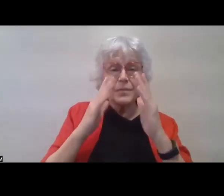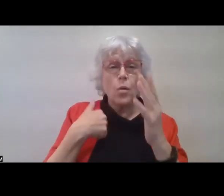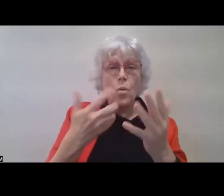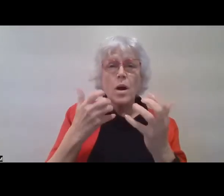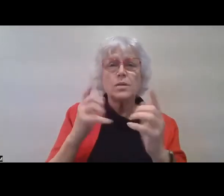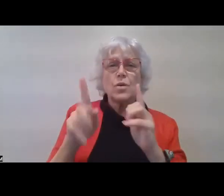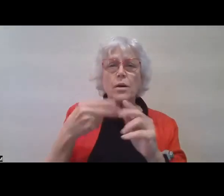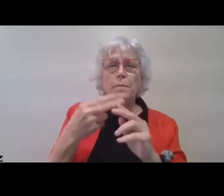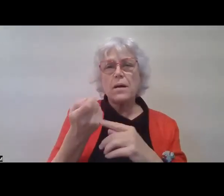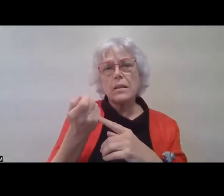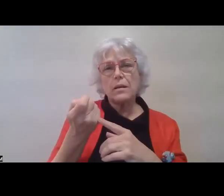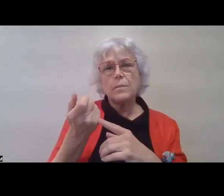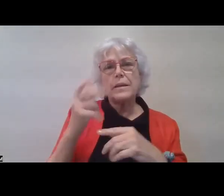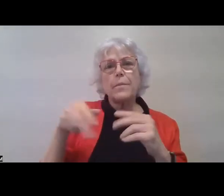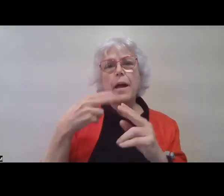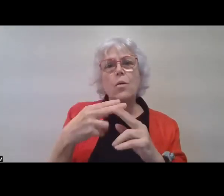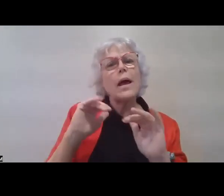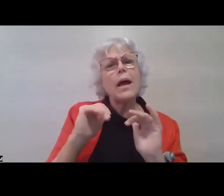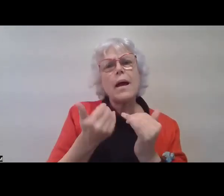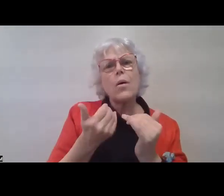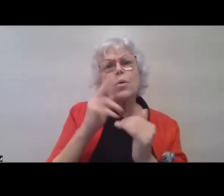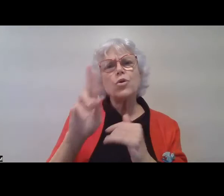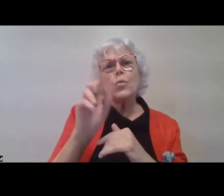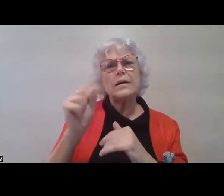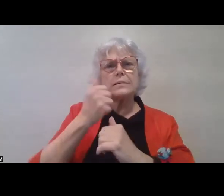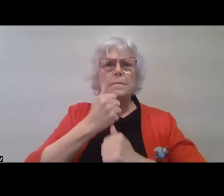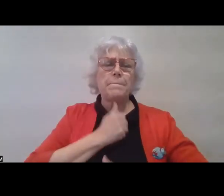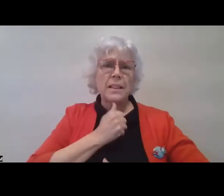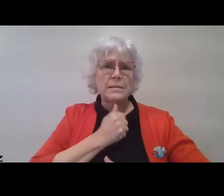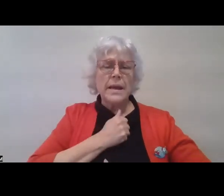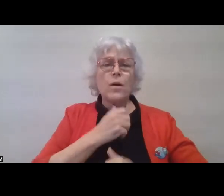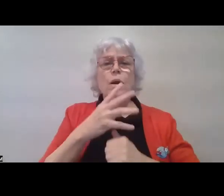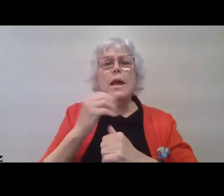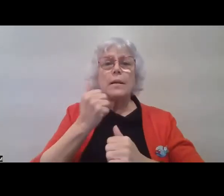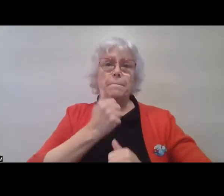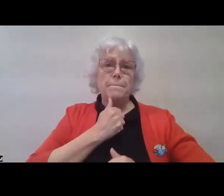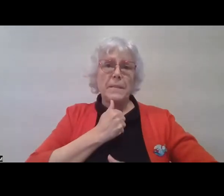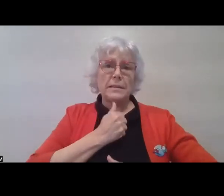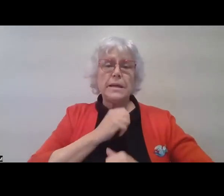little bit about how the US military and the Military Industrial Complex has kind of been